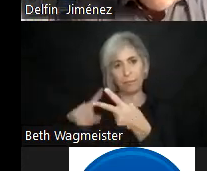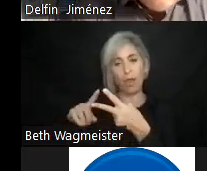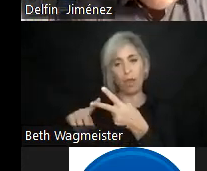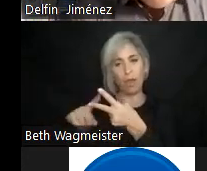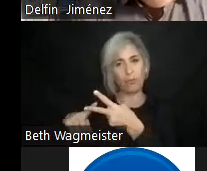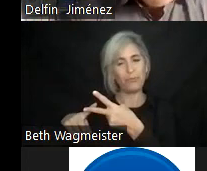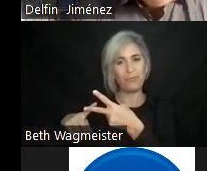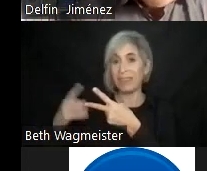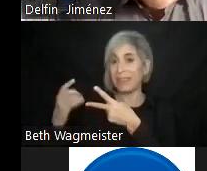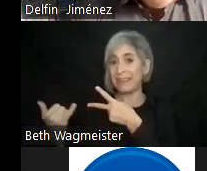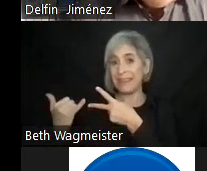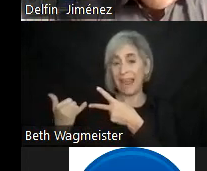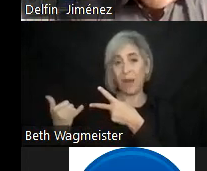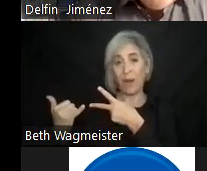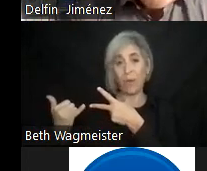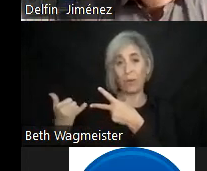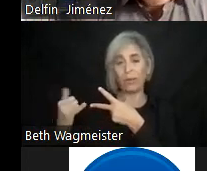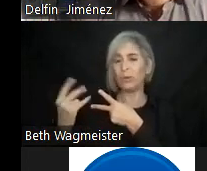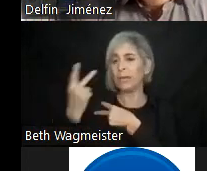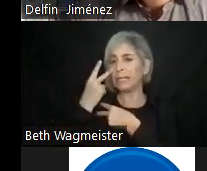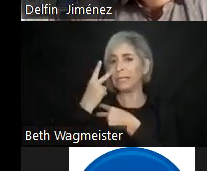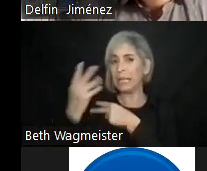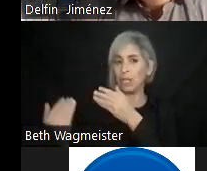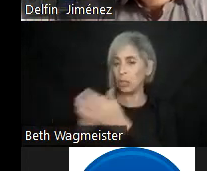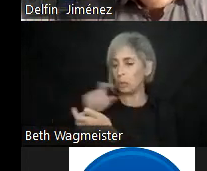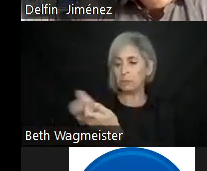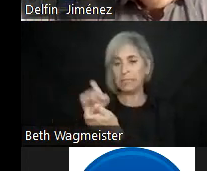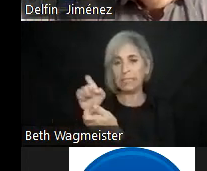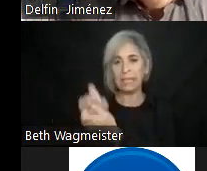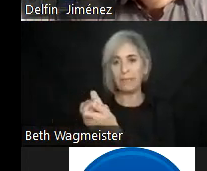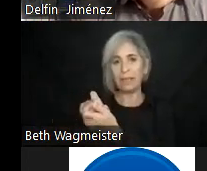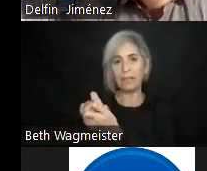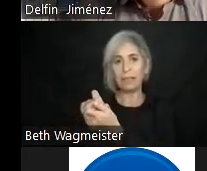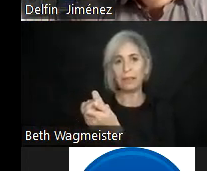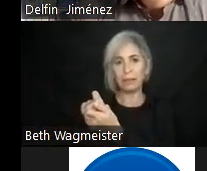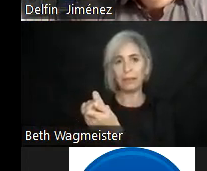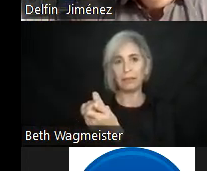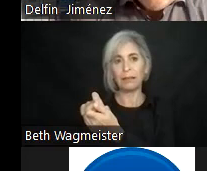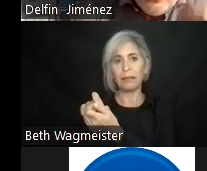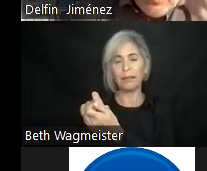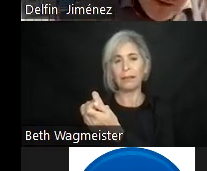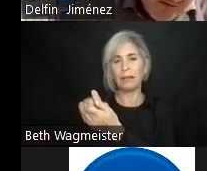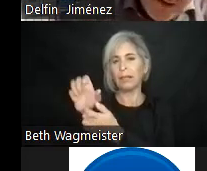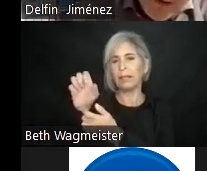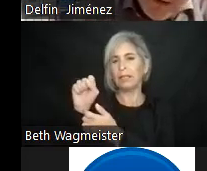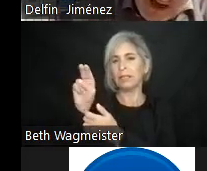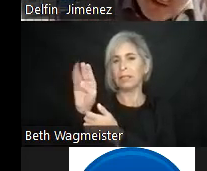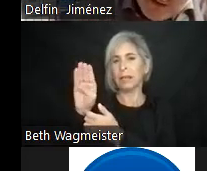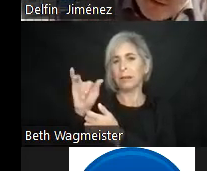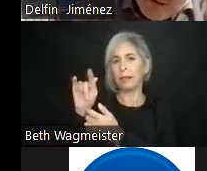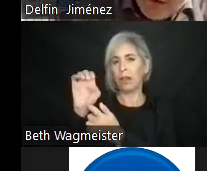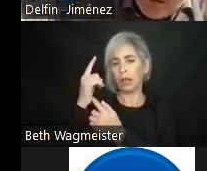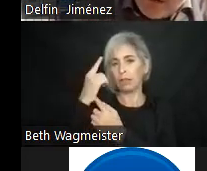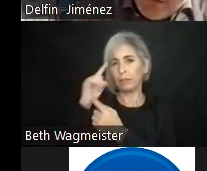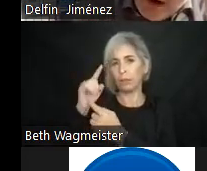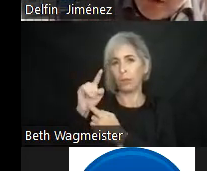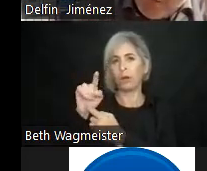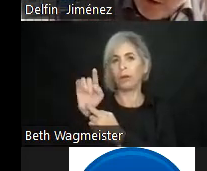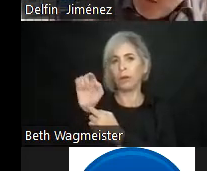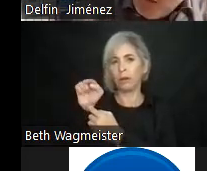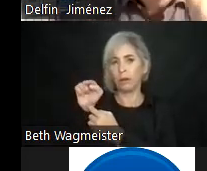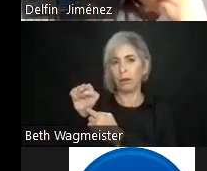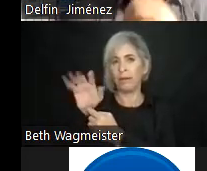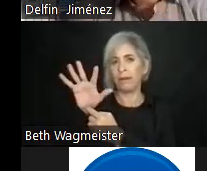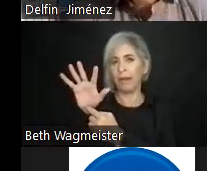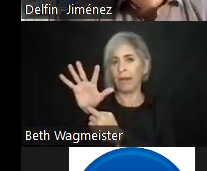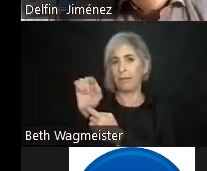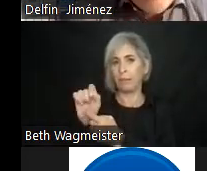now you can see a new specific subclause for tactile walking surface indicators, 5.1.4.